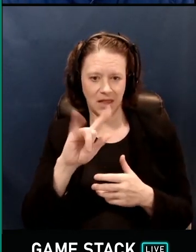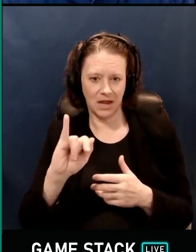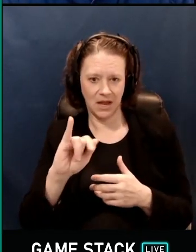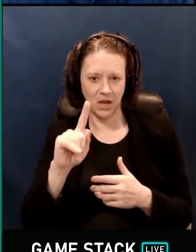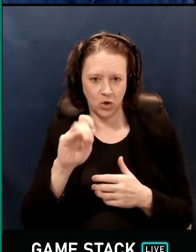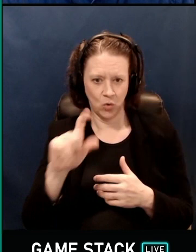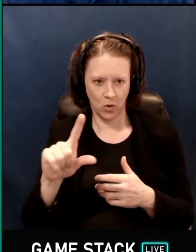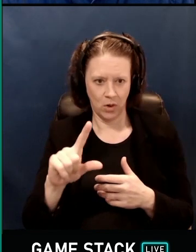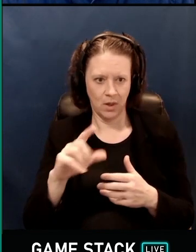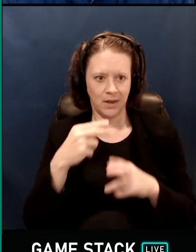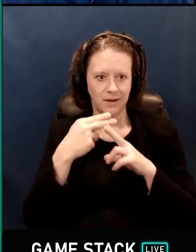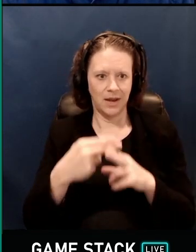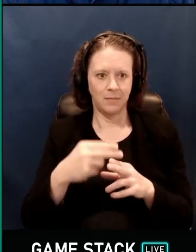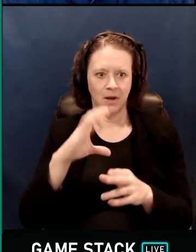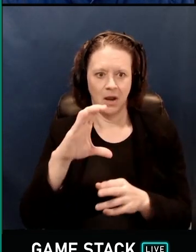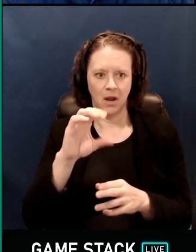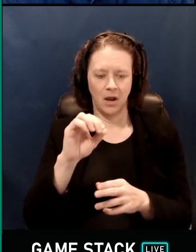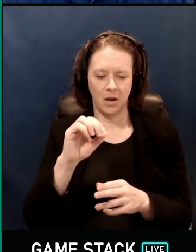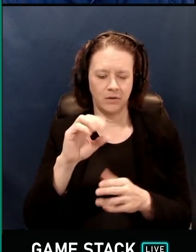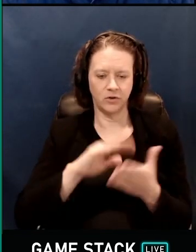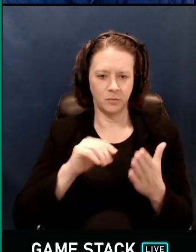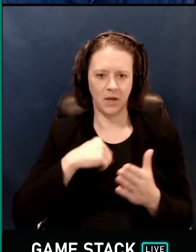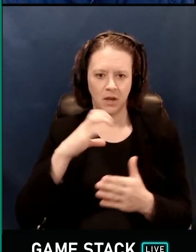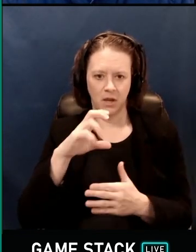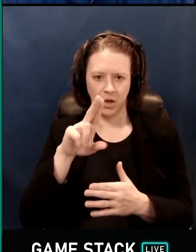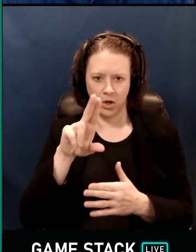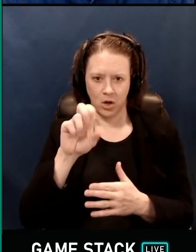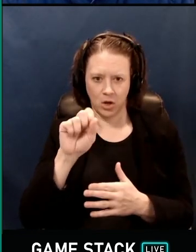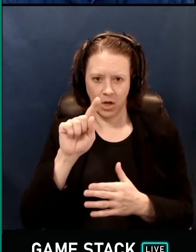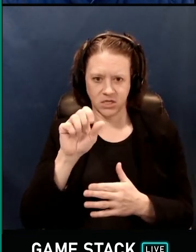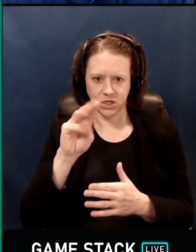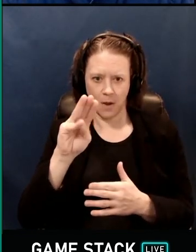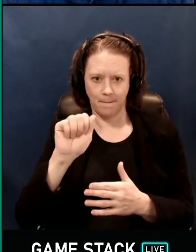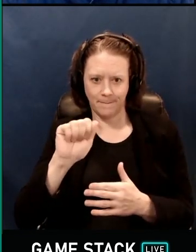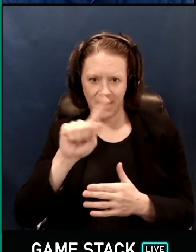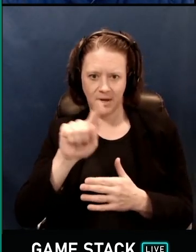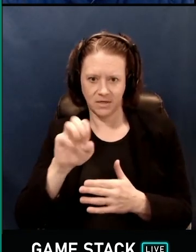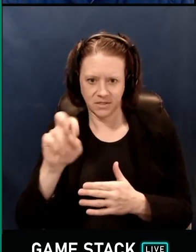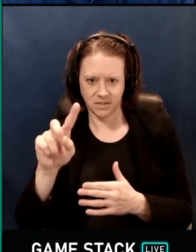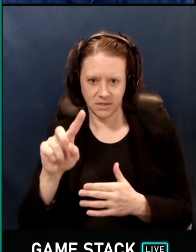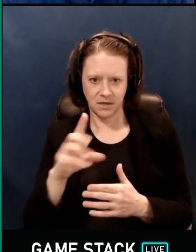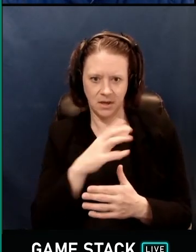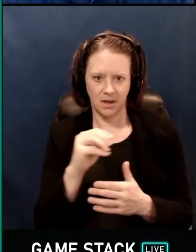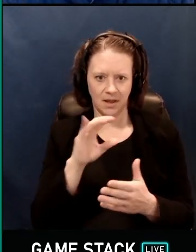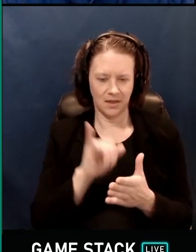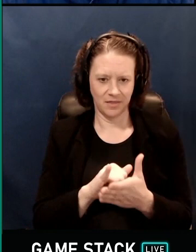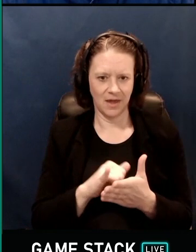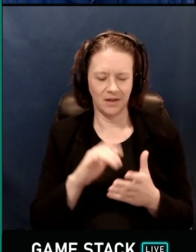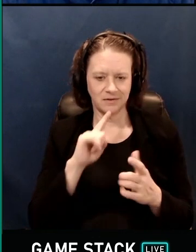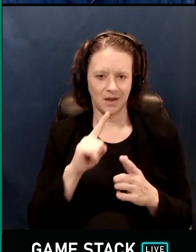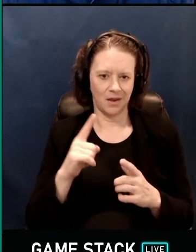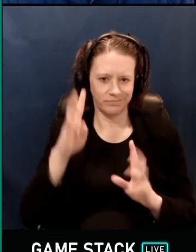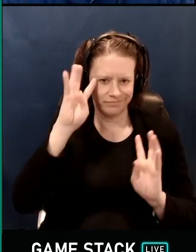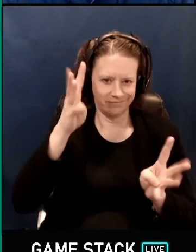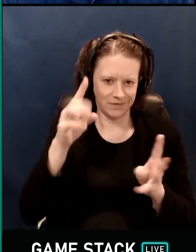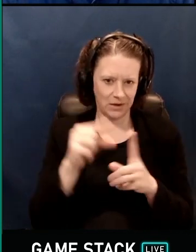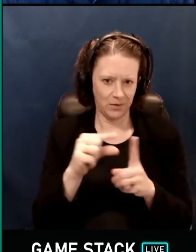CustomAZed is a coined word that indicates a customized tool for Azure.